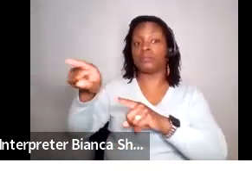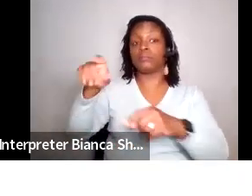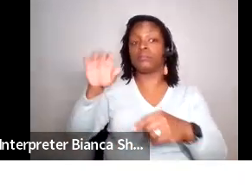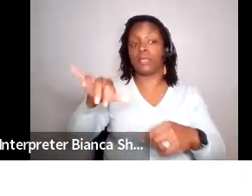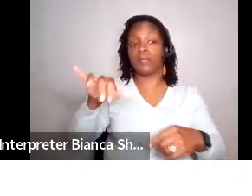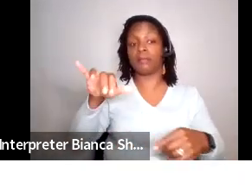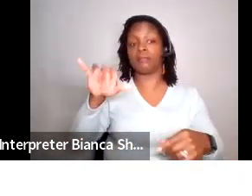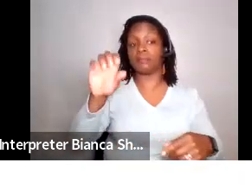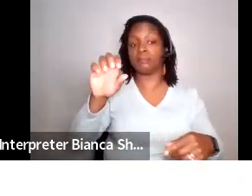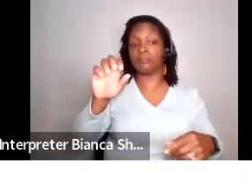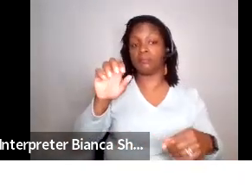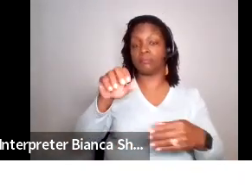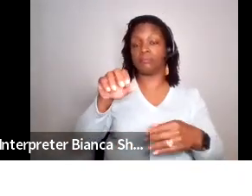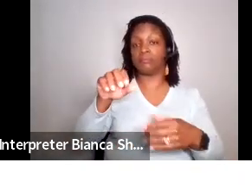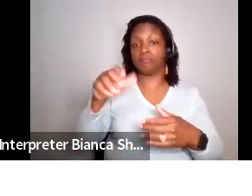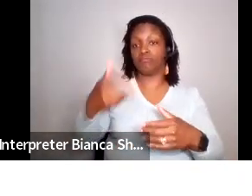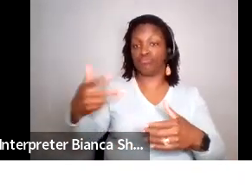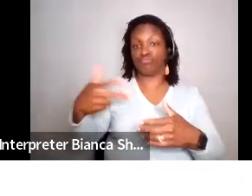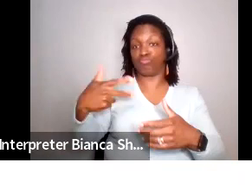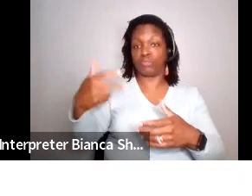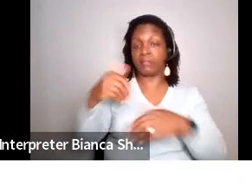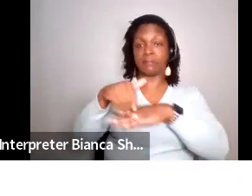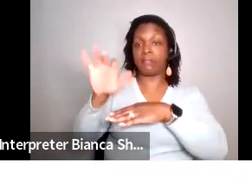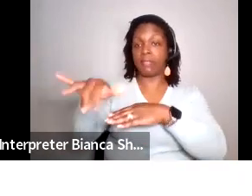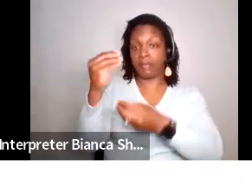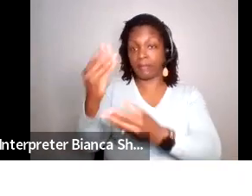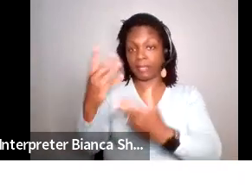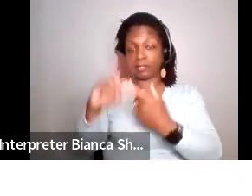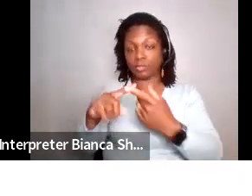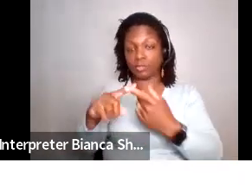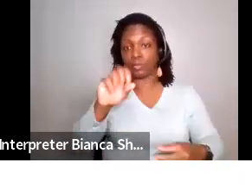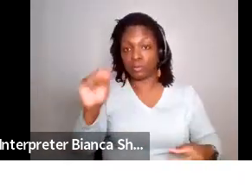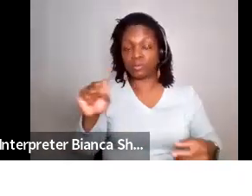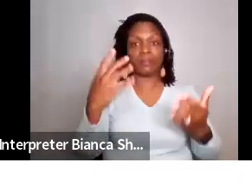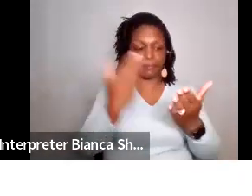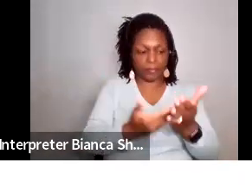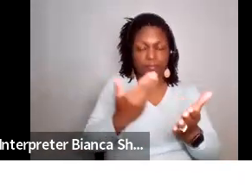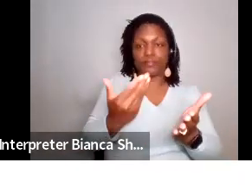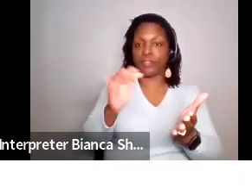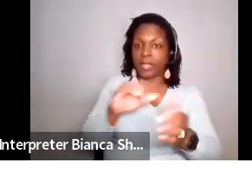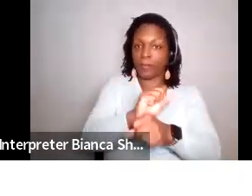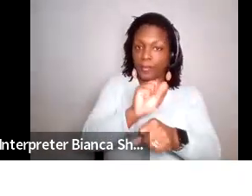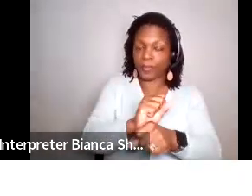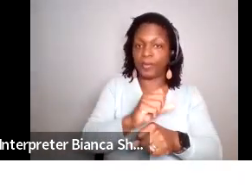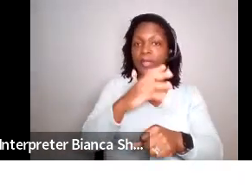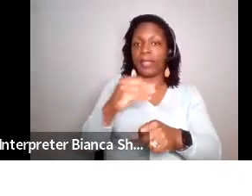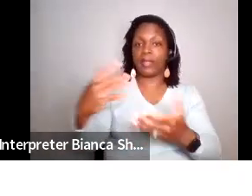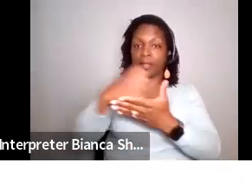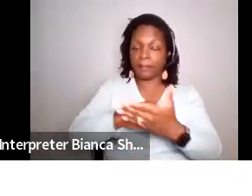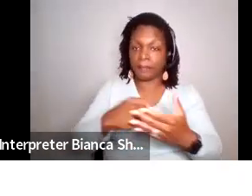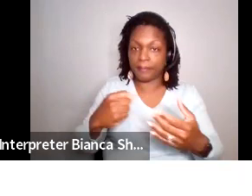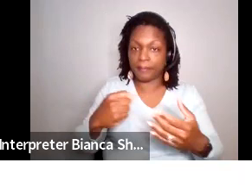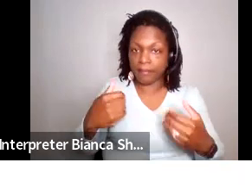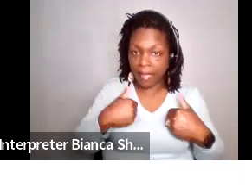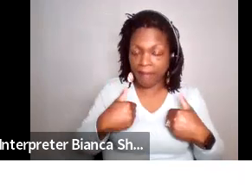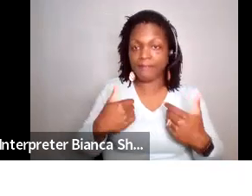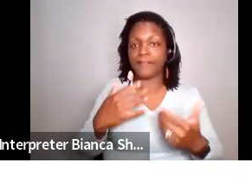We submitted that information to social security verifying You know what his earnings and the dates he had earned. The income.